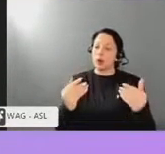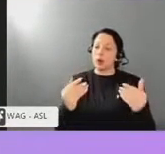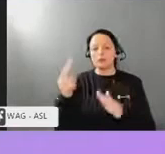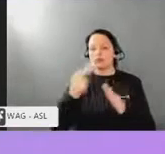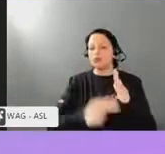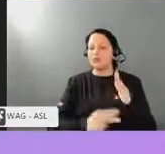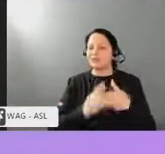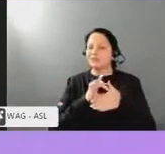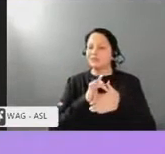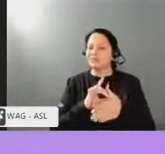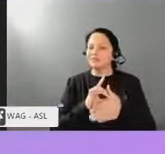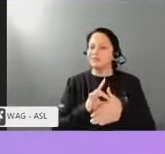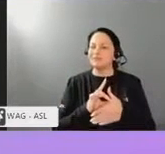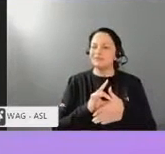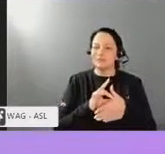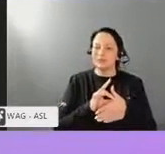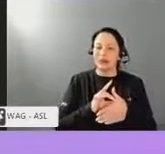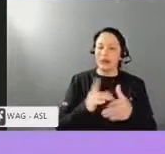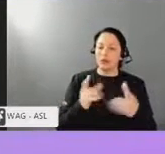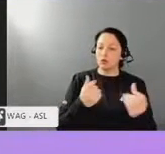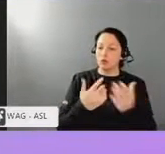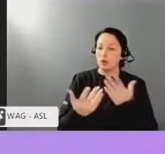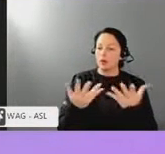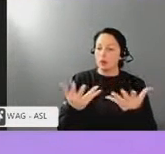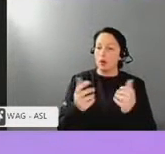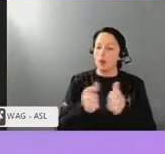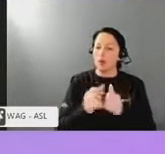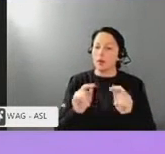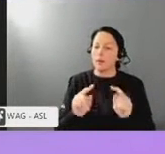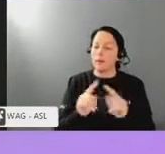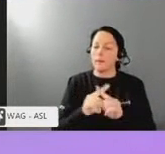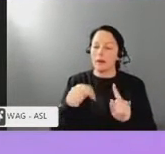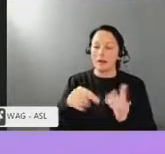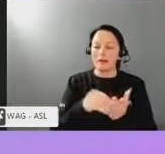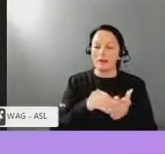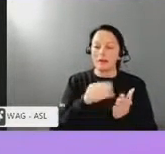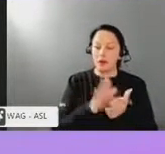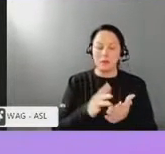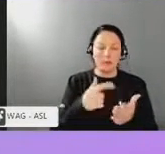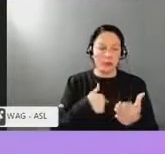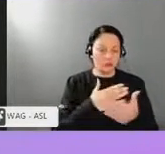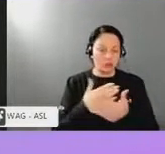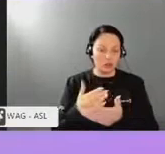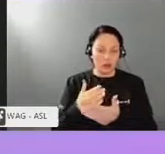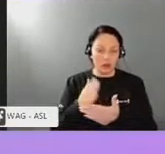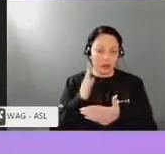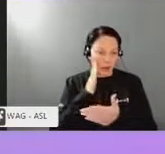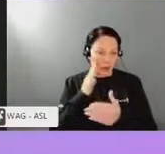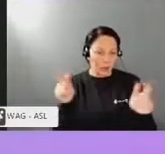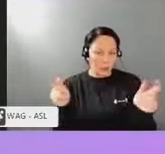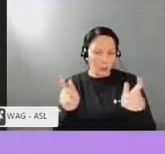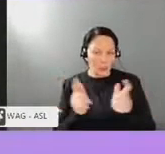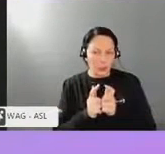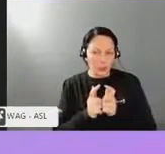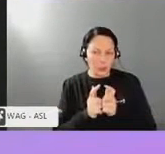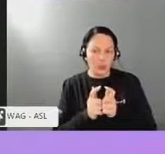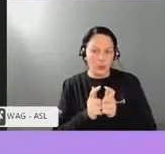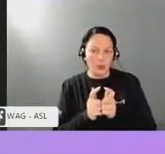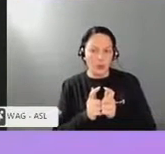through in detail now here my whole goal is for you to go and look at that content and make what you will of it. And